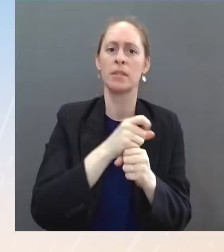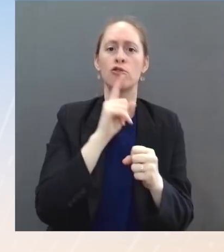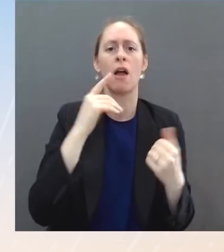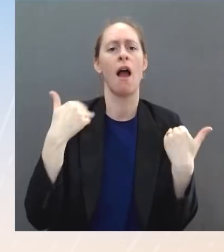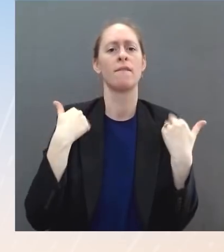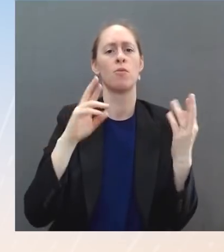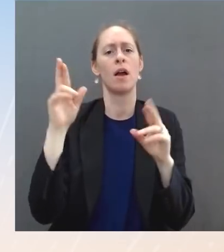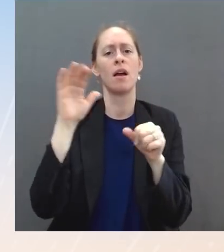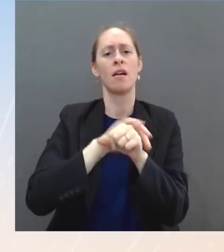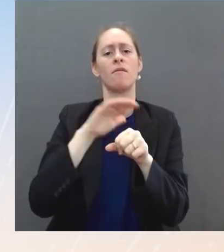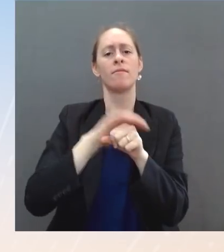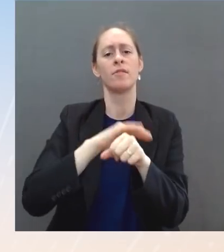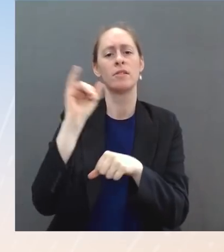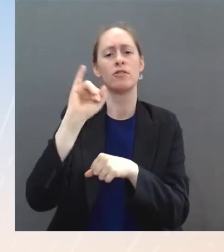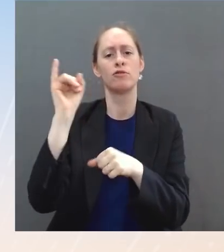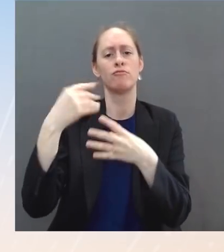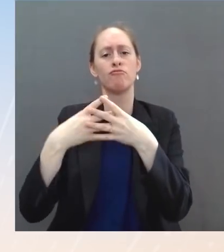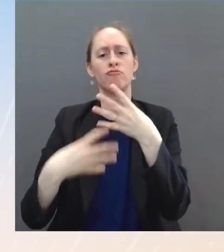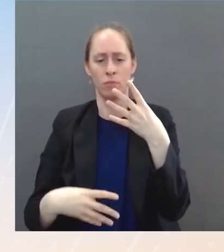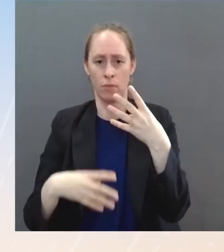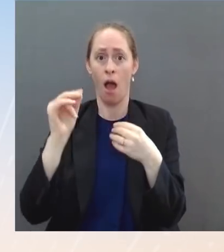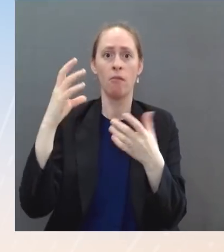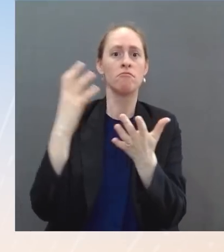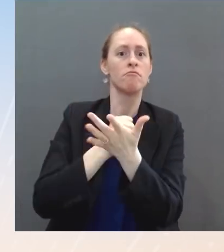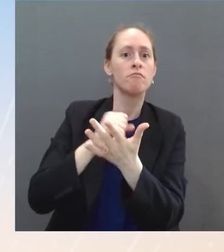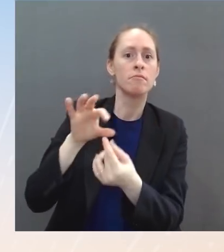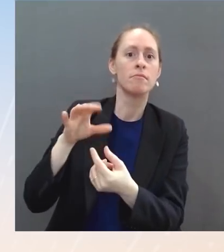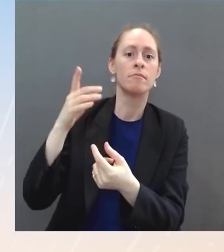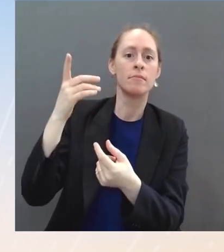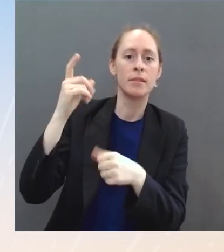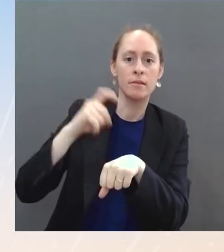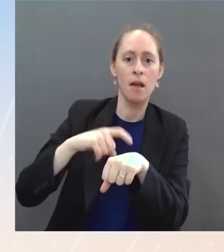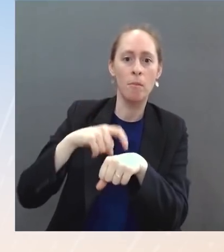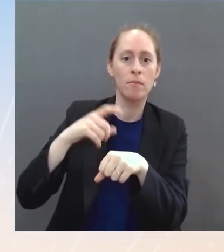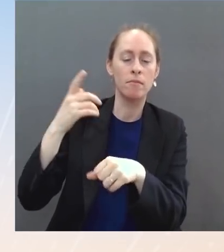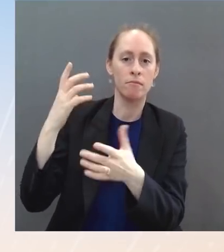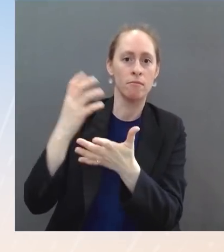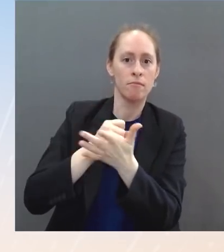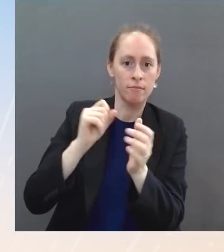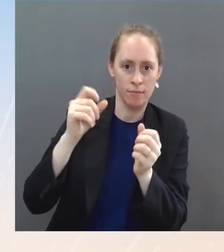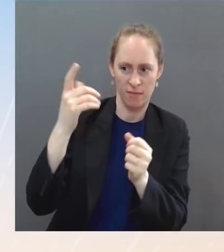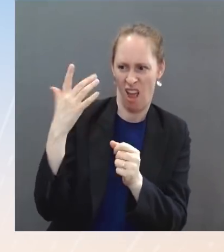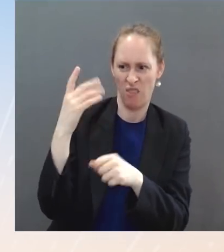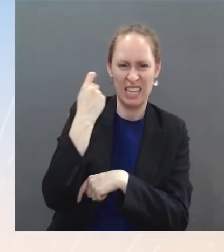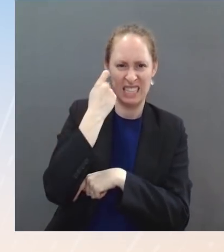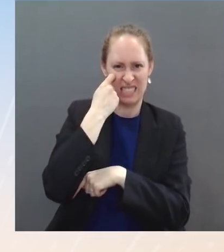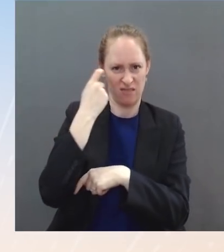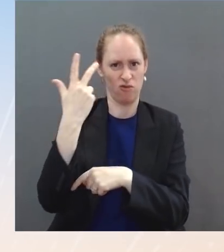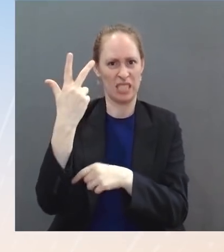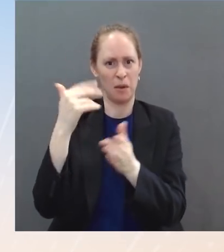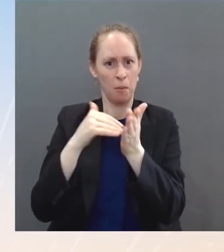which enabled nearly 3 million Americans to have access -- to newly sign up for coverage under the ACA.